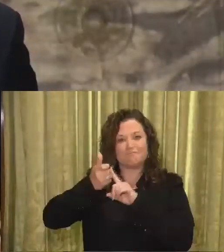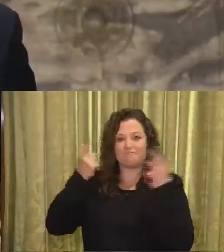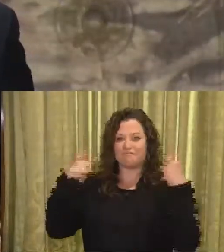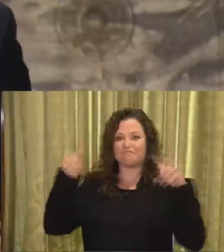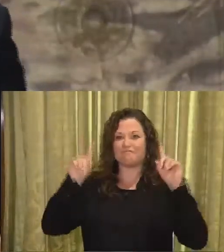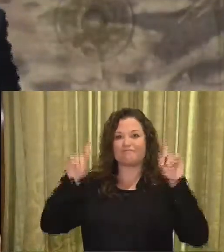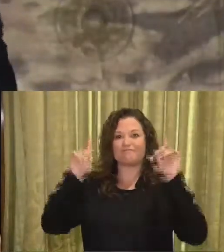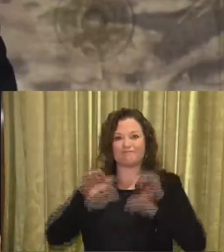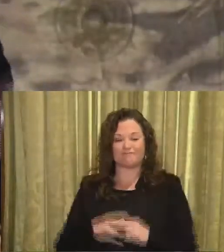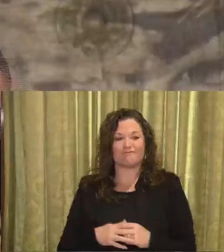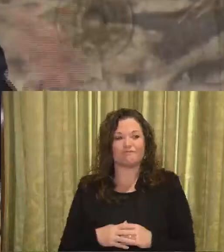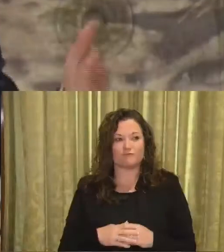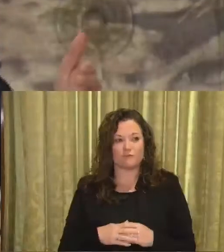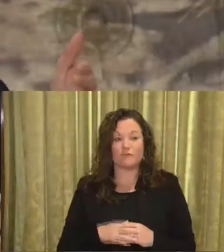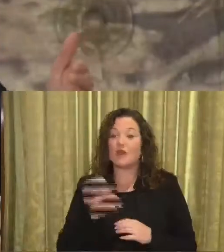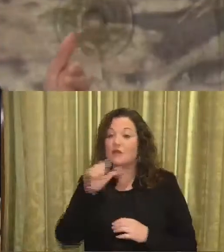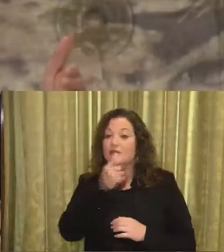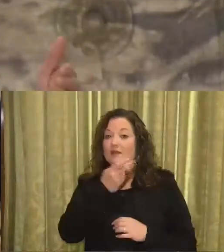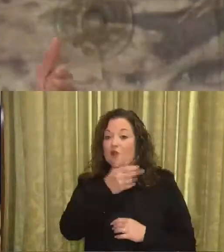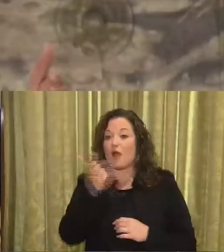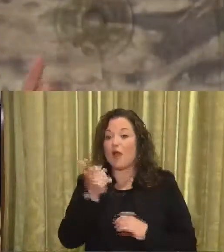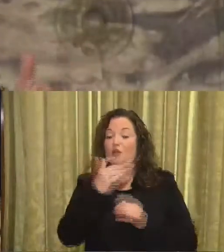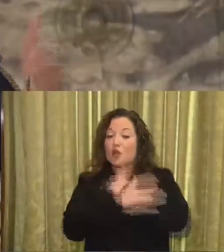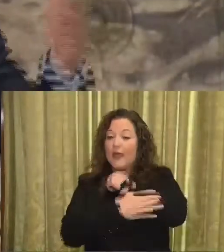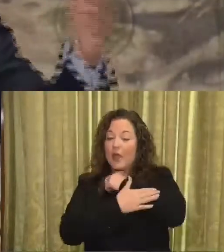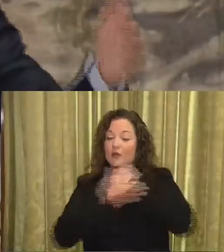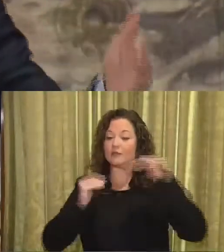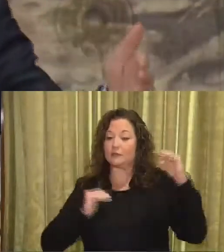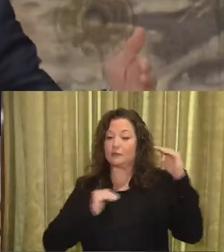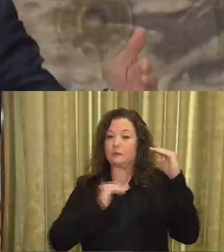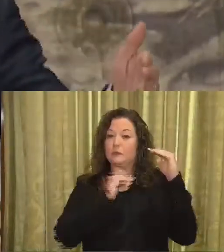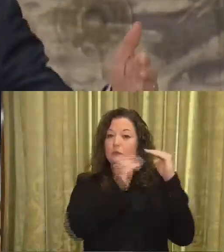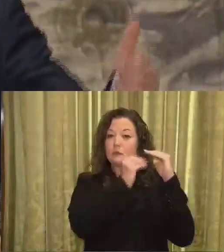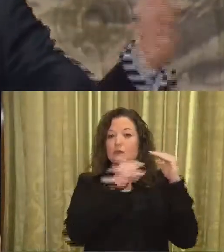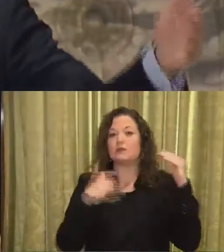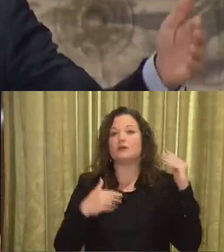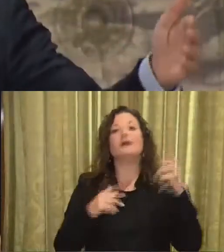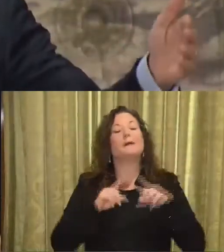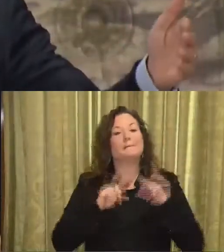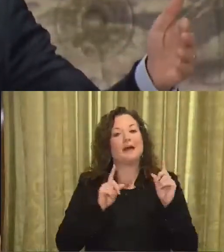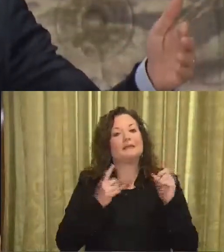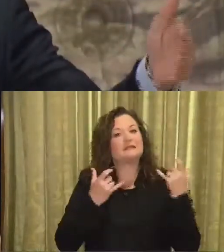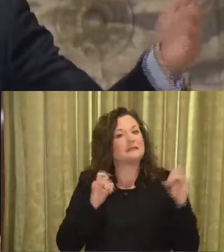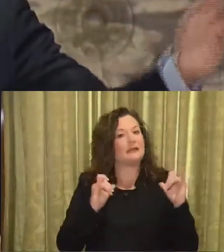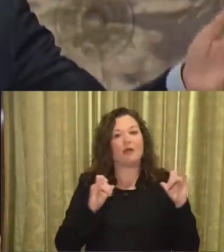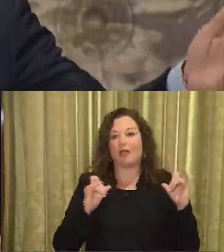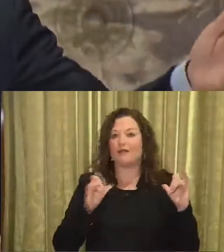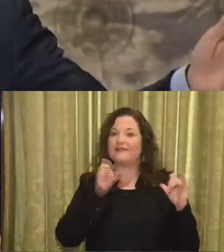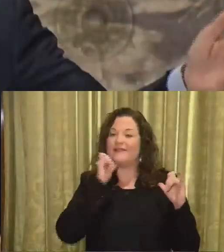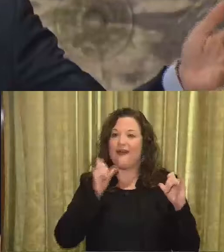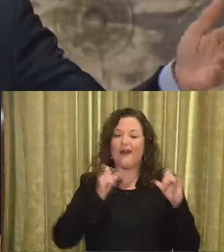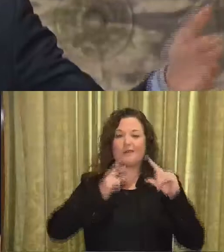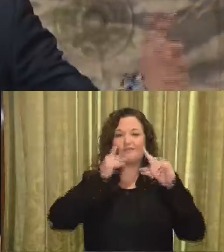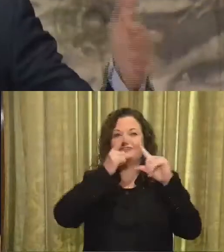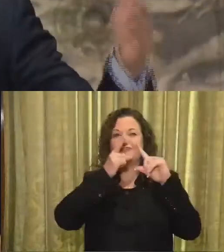We have a number of other counties that are close to that and but we're still a ways away from our goal at the end of the month,